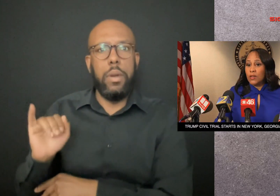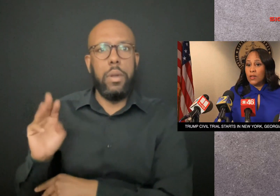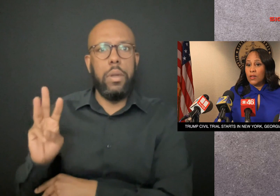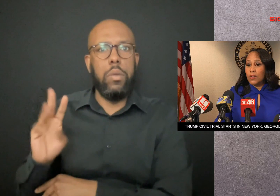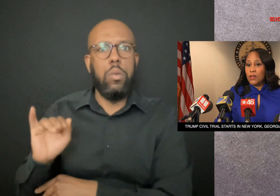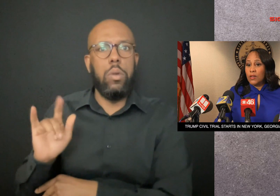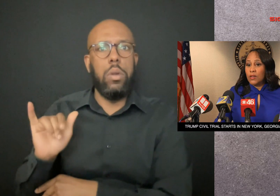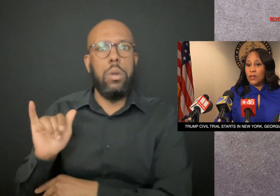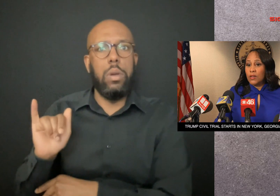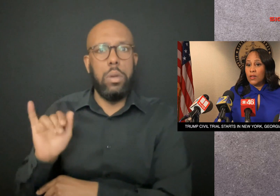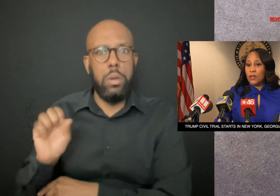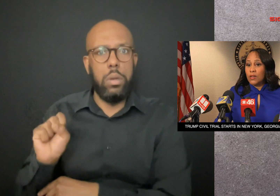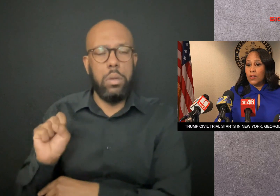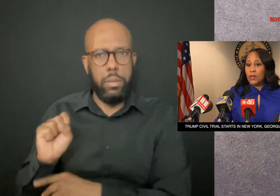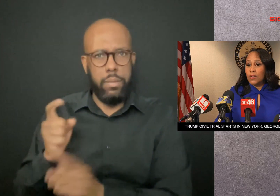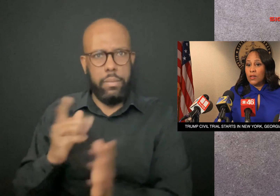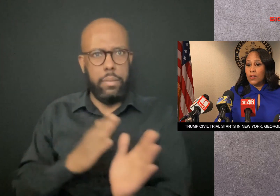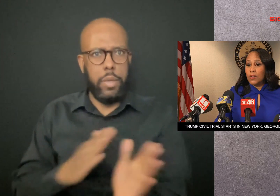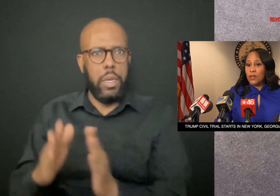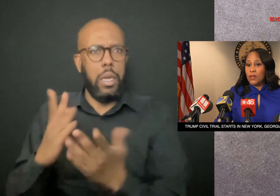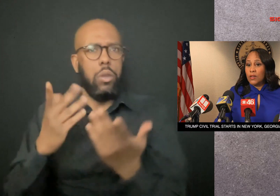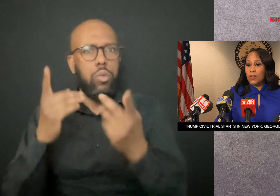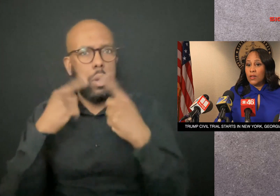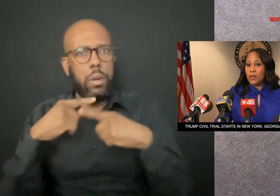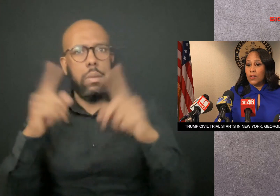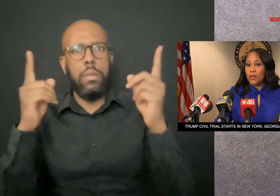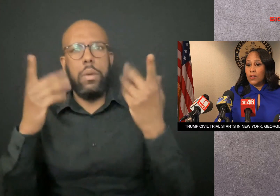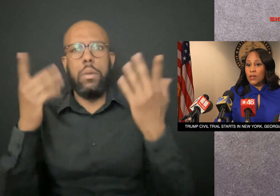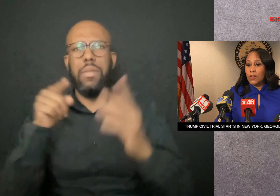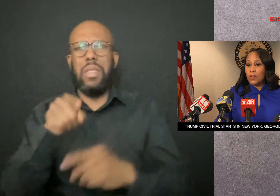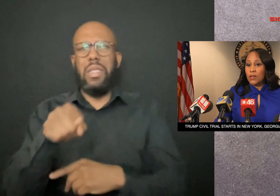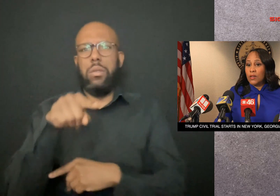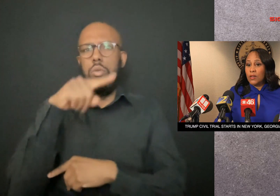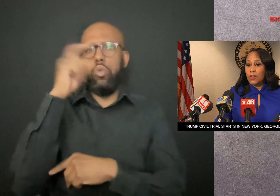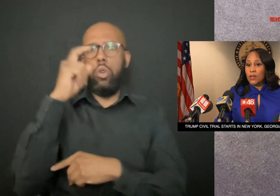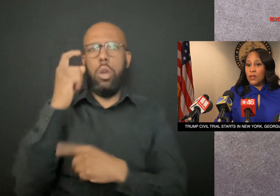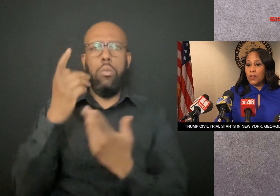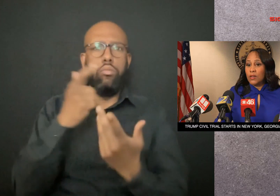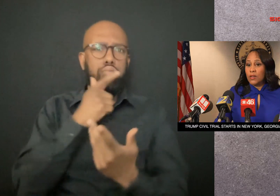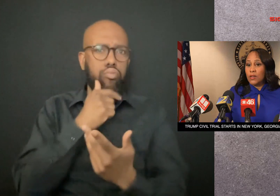and in Georgia Fulton County's district attorney Fani Willis